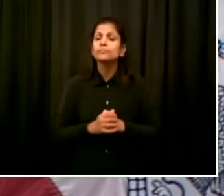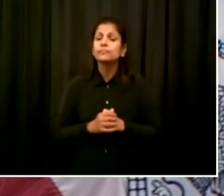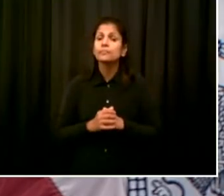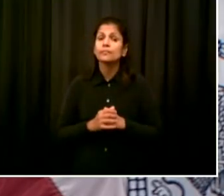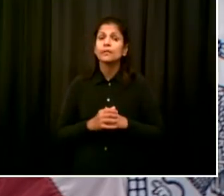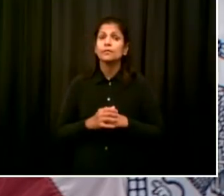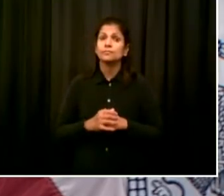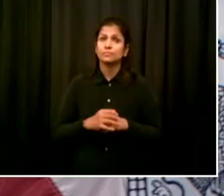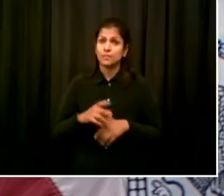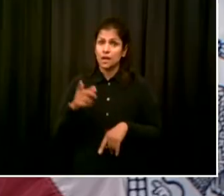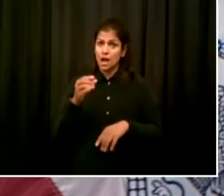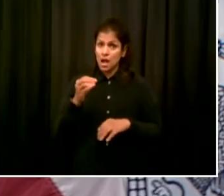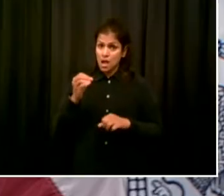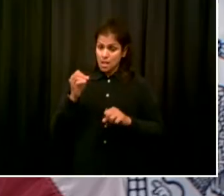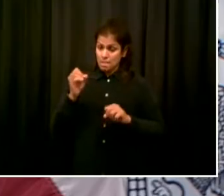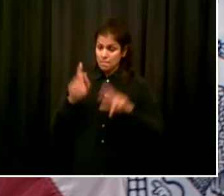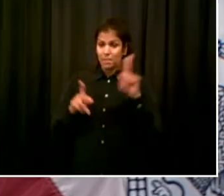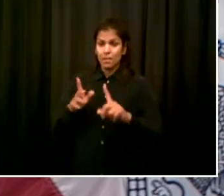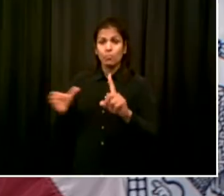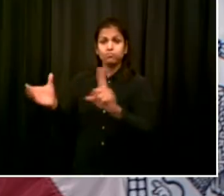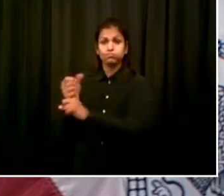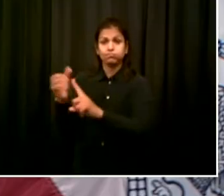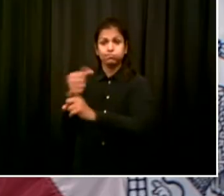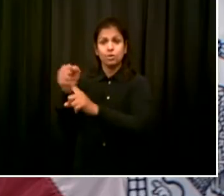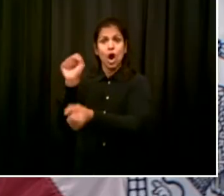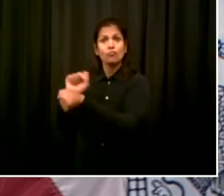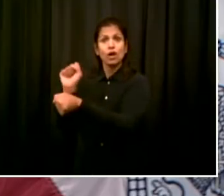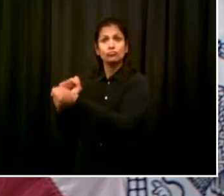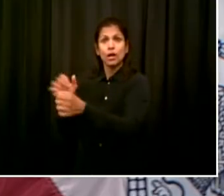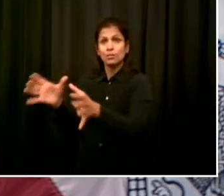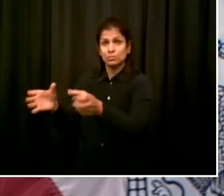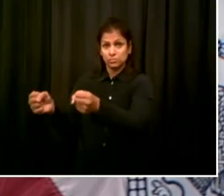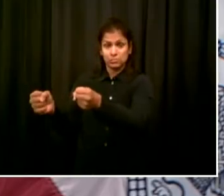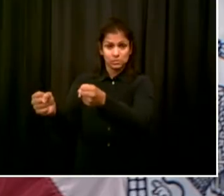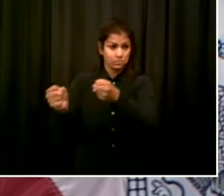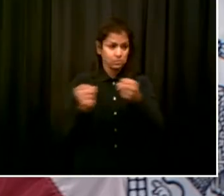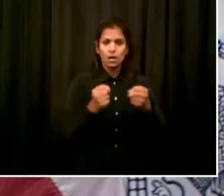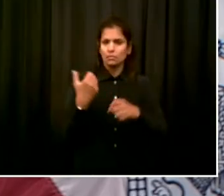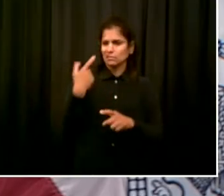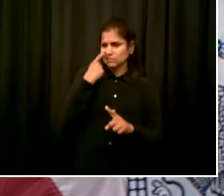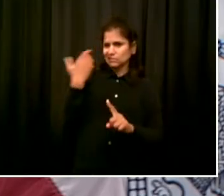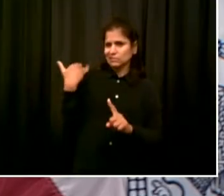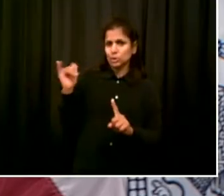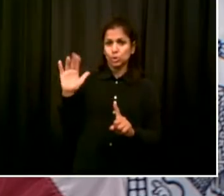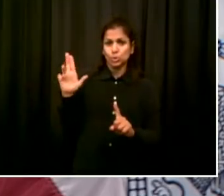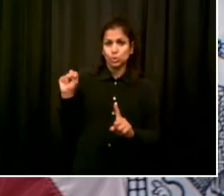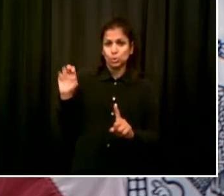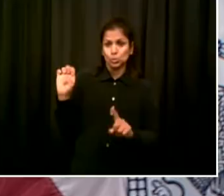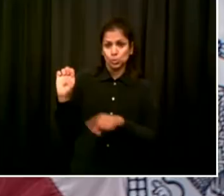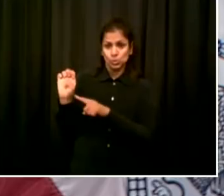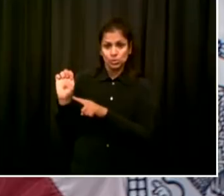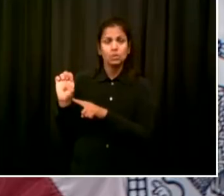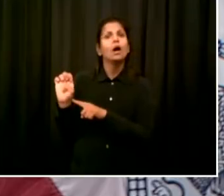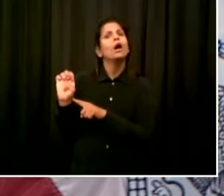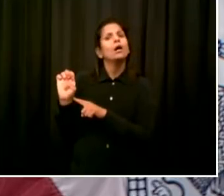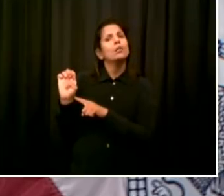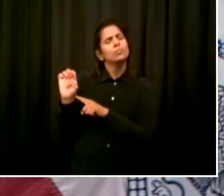WERE ARRESTED WANTING FIRST SHOOTINGS IN JUNE ONE HAD AN OPEN CASE SO